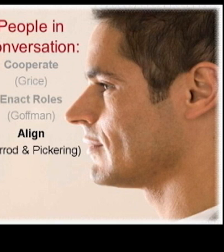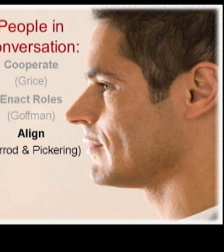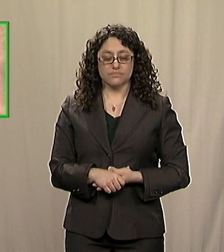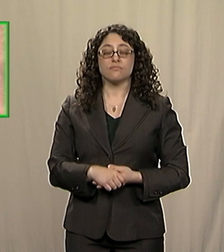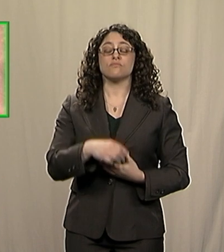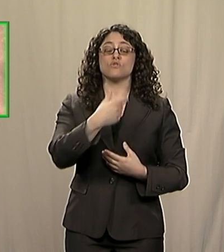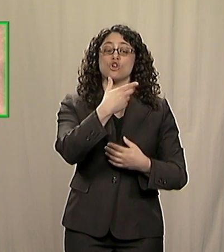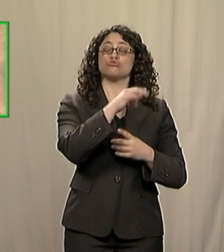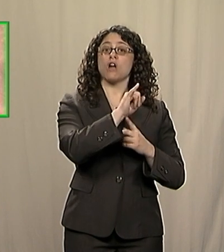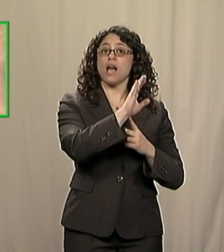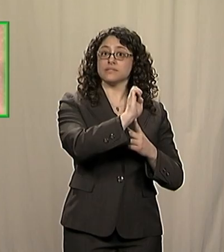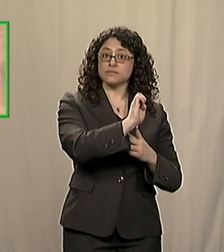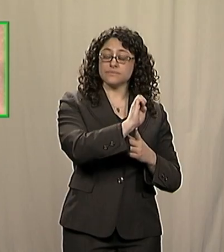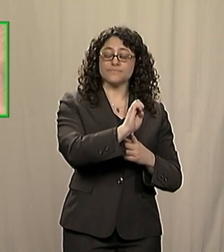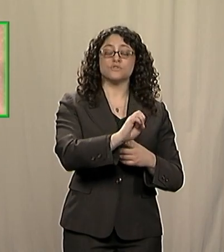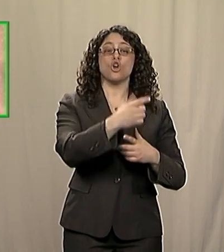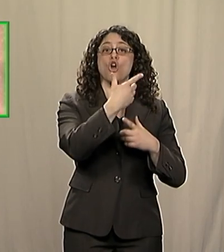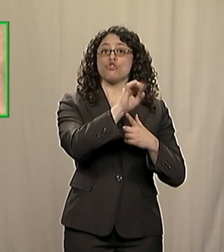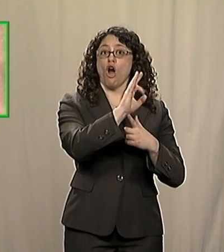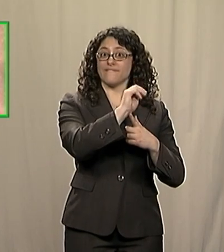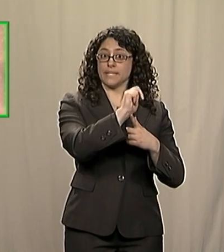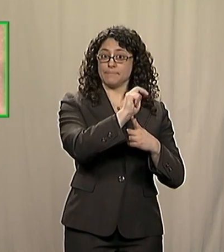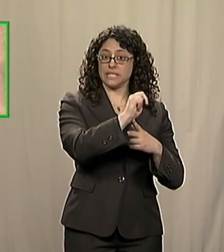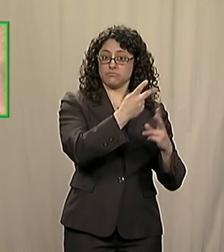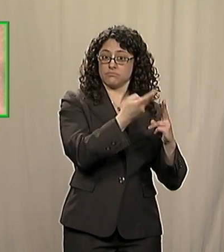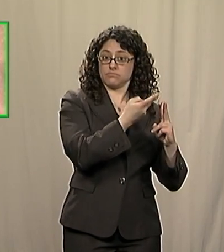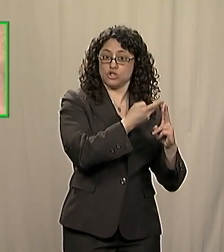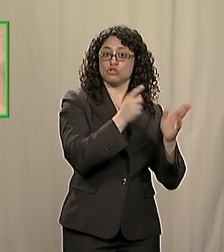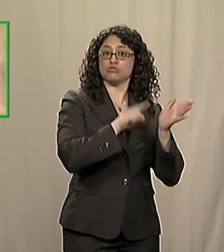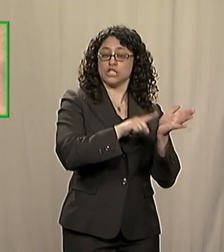Both Grice and Goffman have work that goes back into the 1960s.